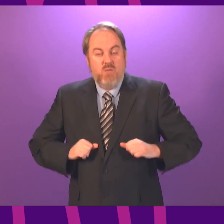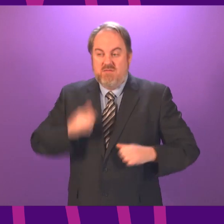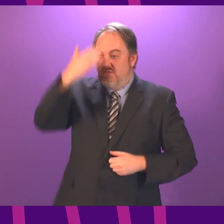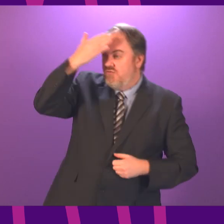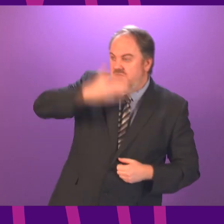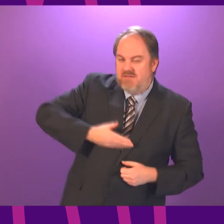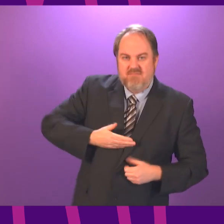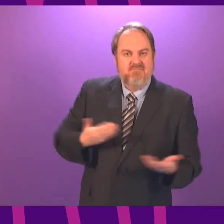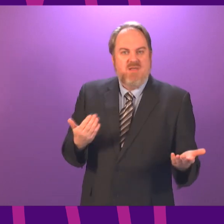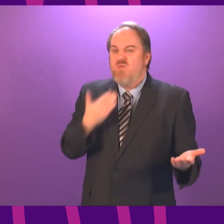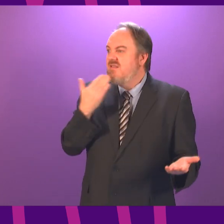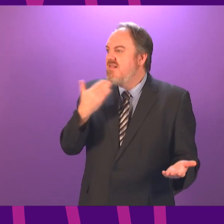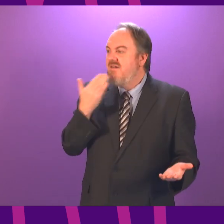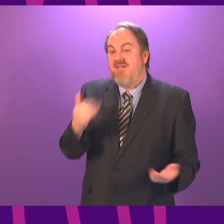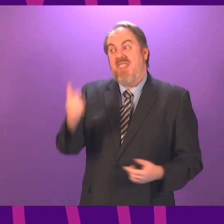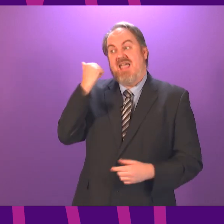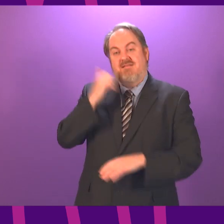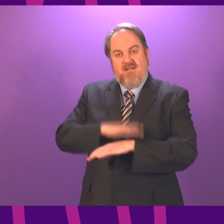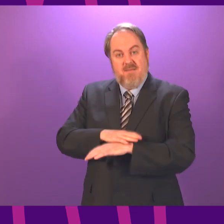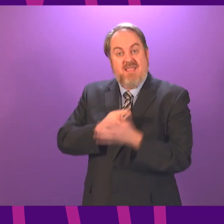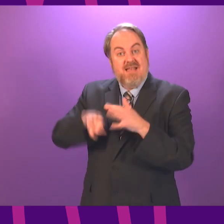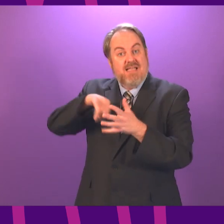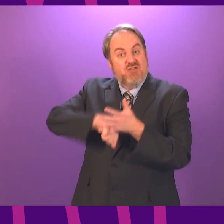“was not enough to fully meet the demands of the NHS.”